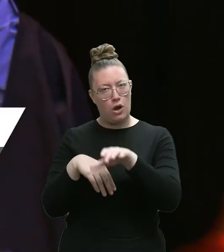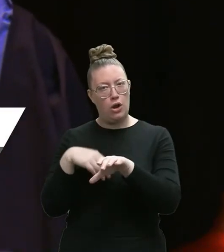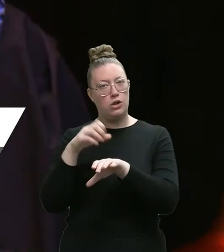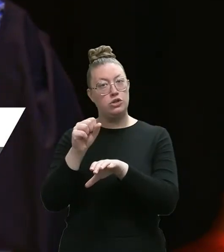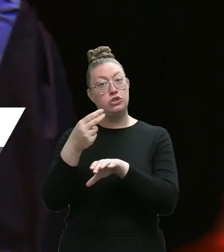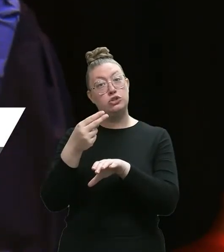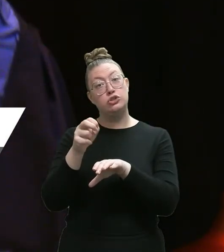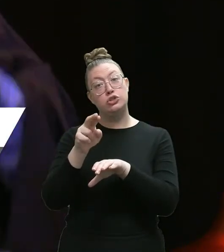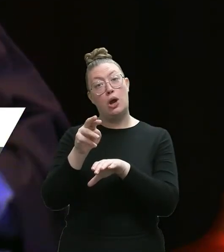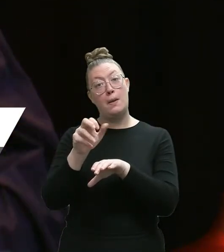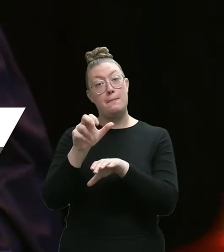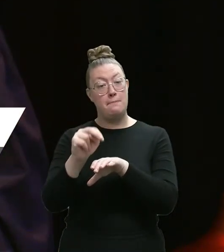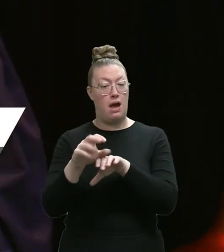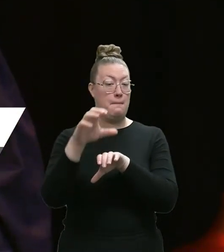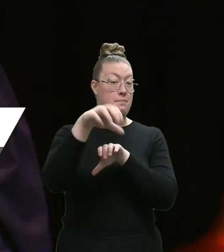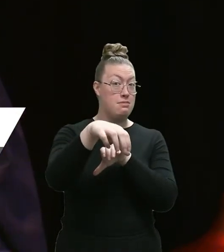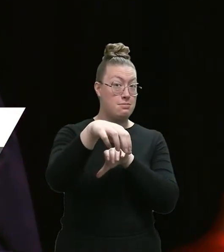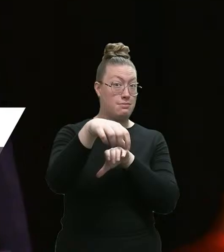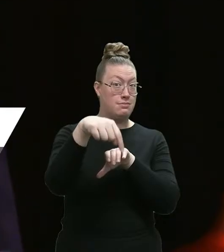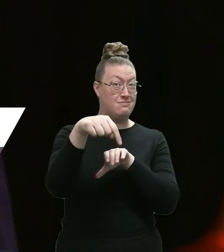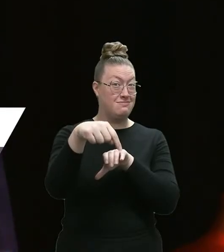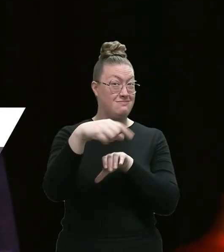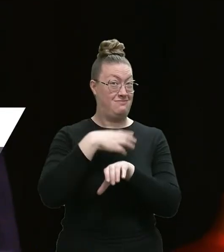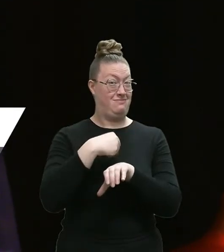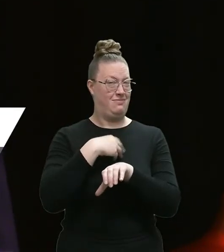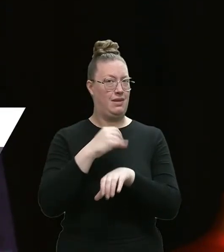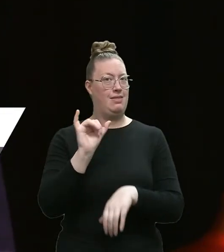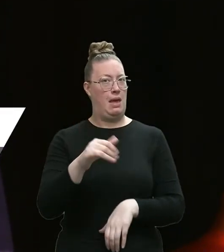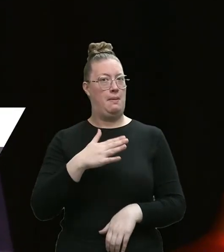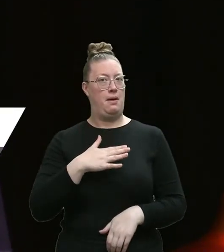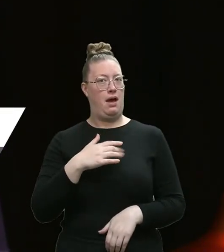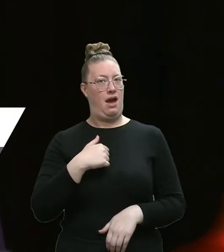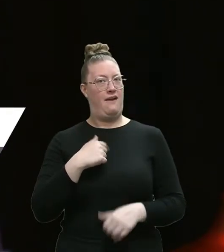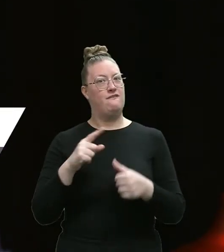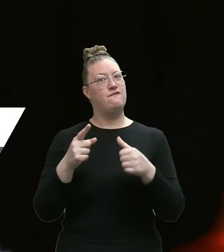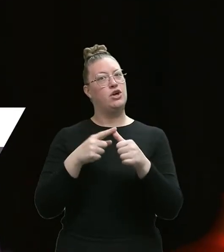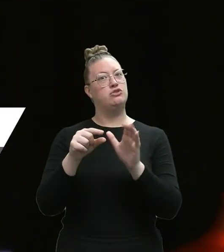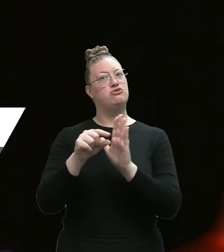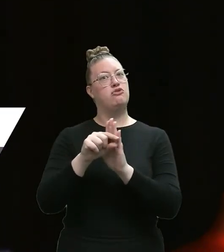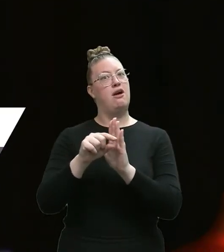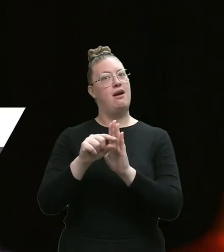Today he works as the city Coeur d’Alene.